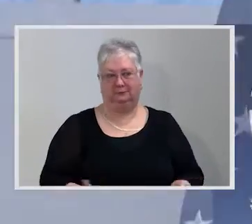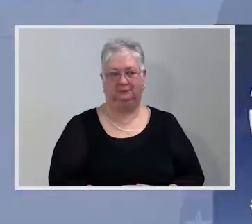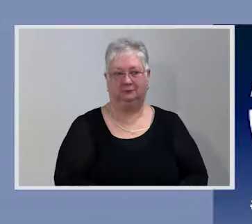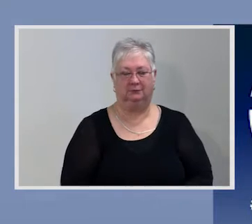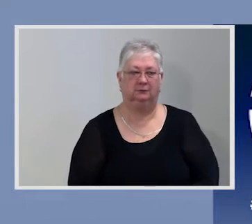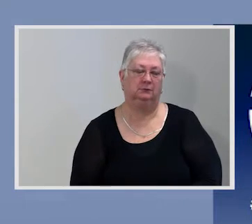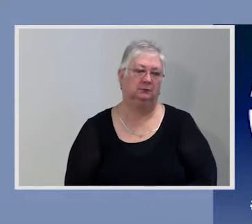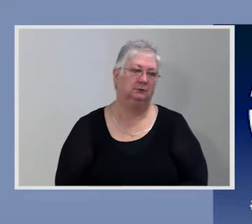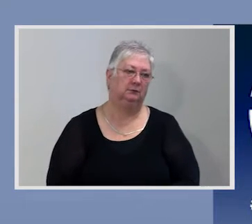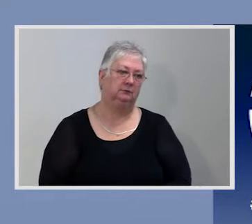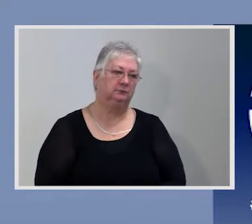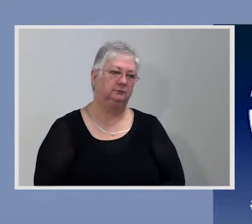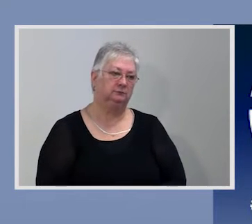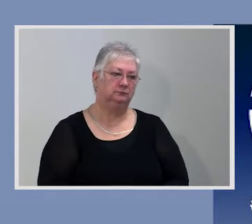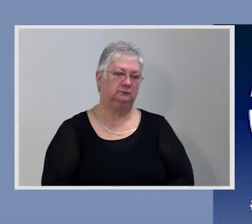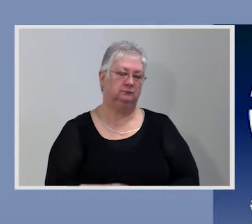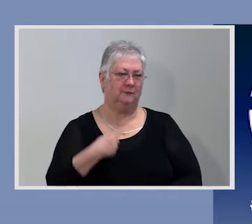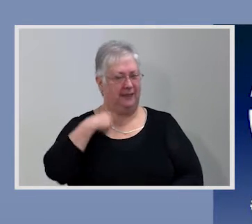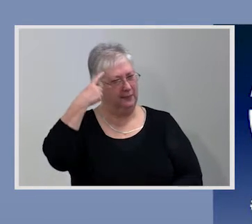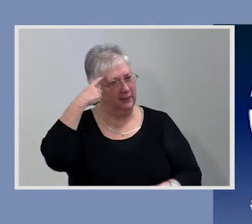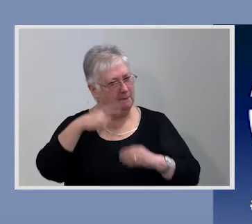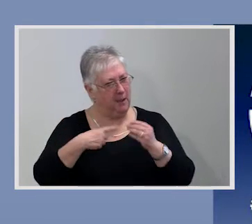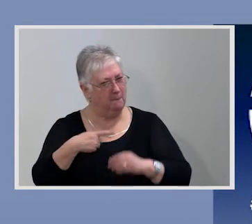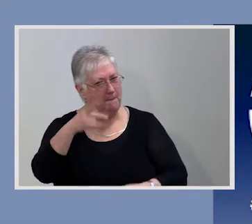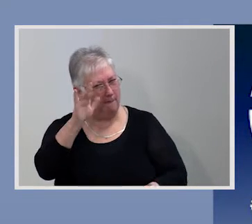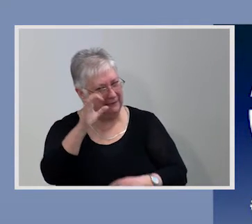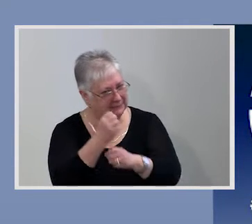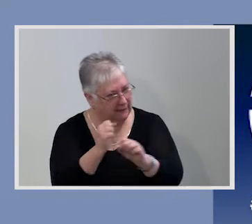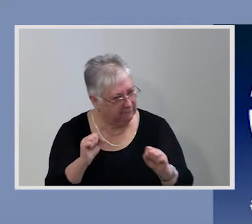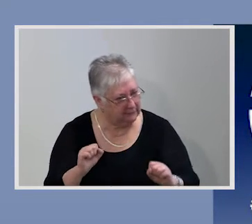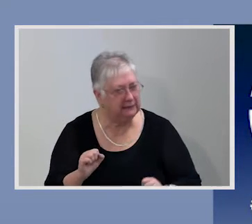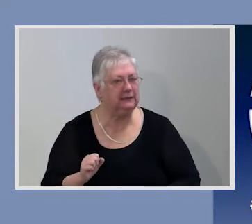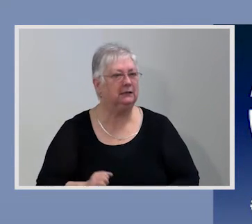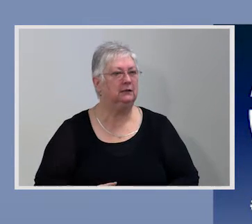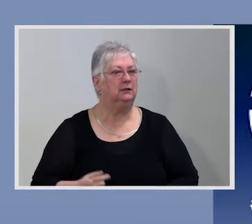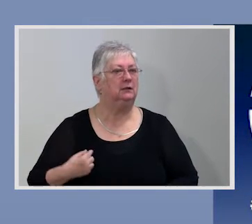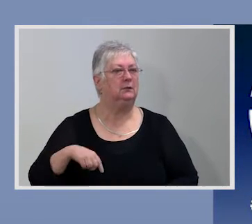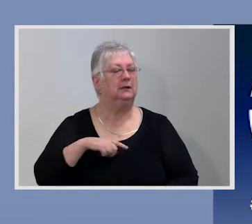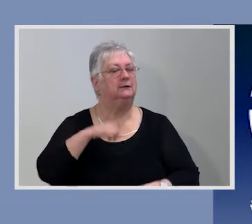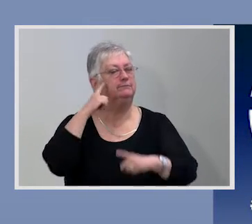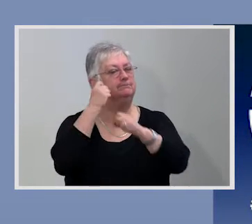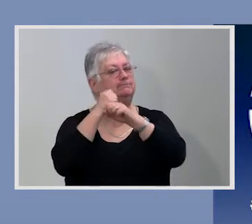SAFETY, WE TEND TO THINK ABOUT THE METROPOLITAN POLICE DEPARTMENT. THIS IS A SIGNIFICANT PORTION OF